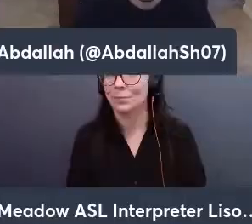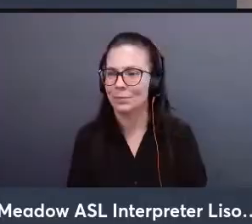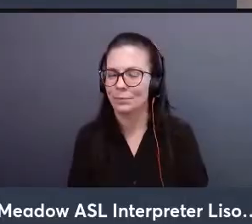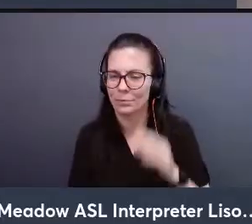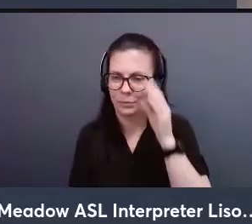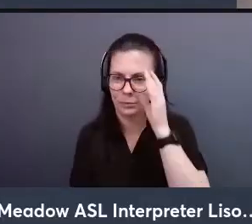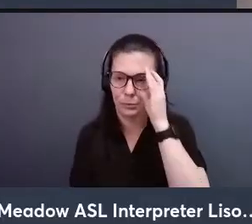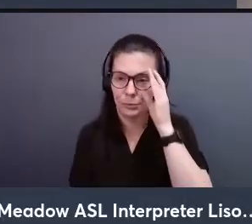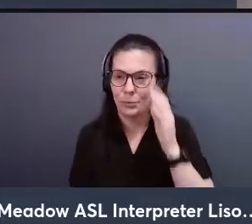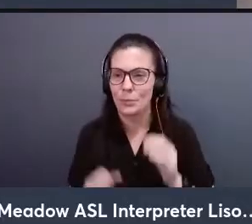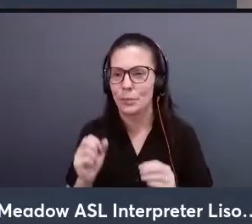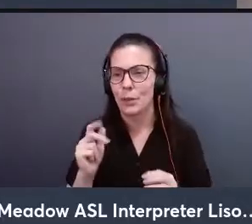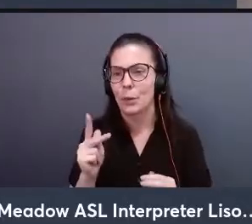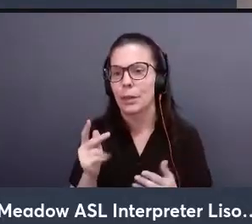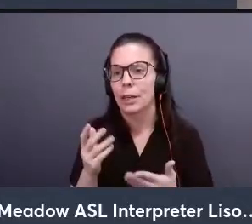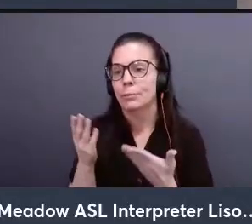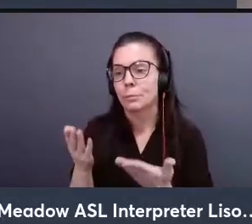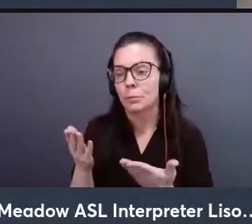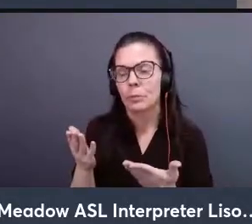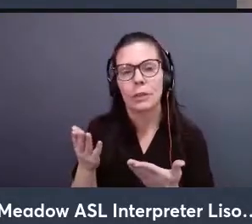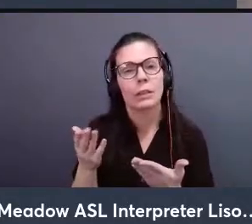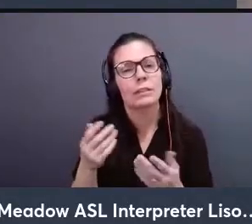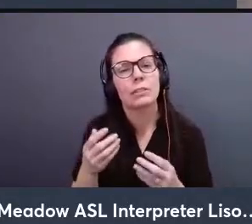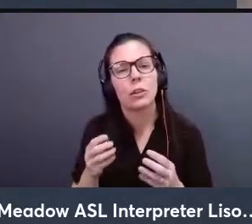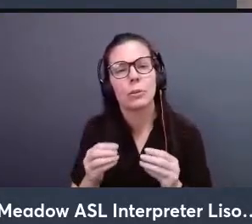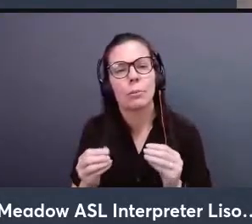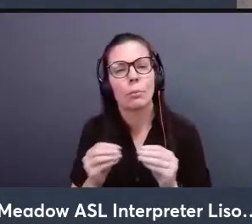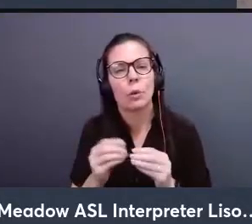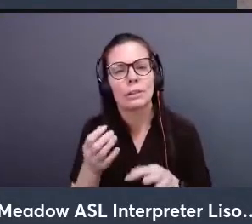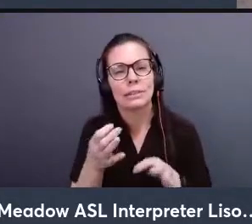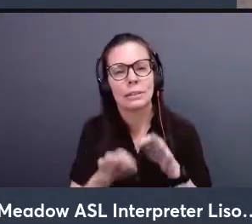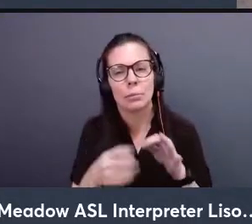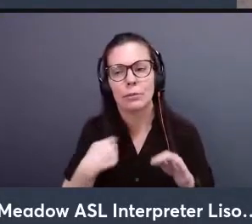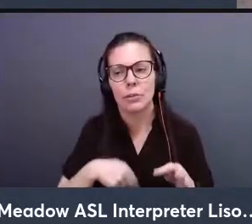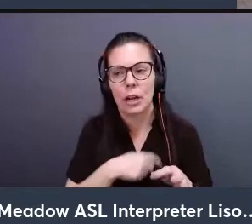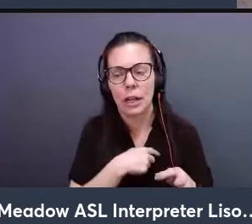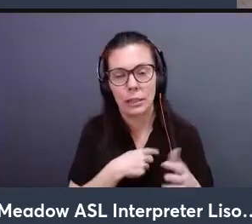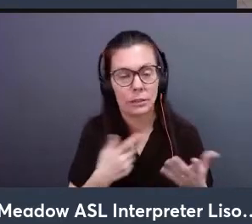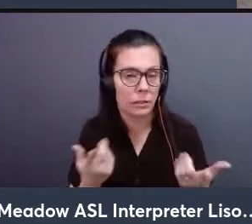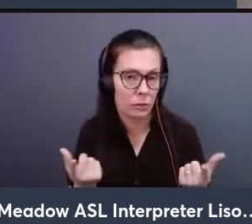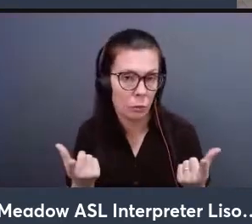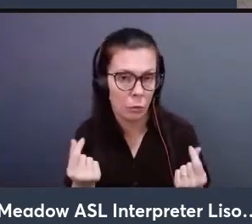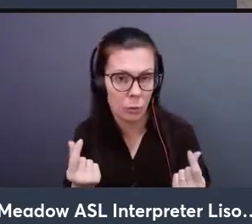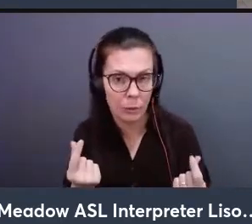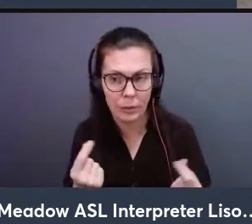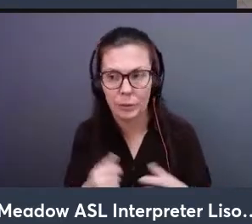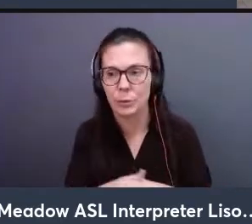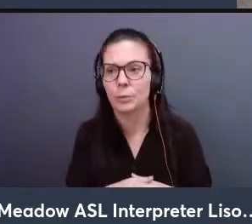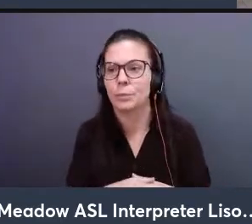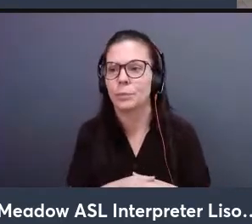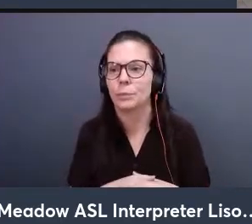All right. So to make things simpler for us what we've done is we've actually